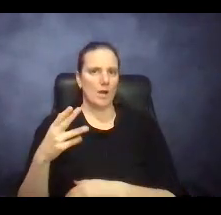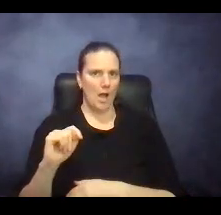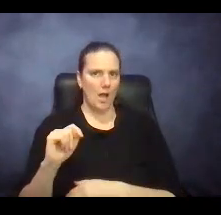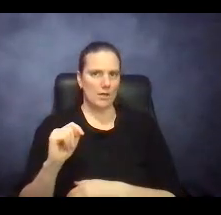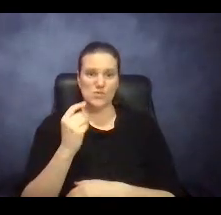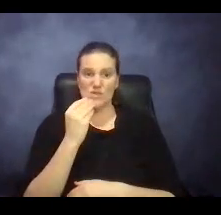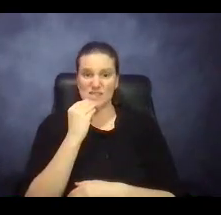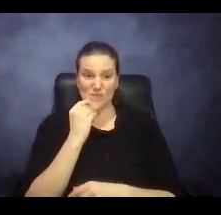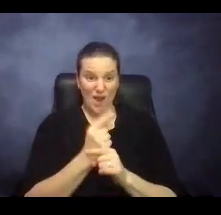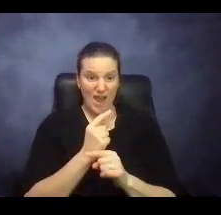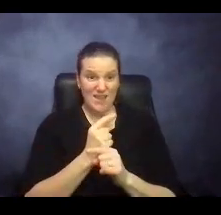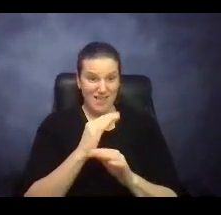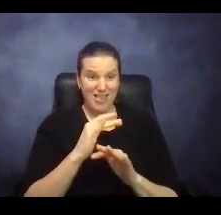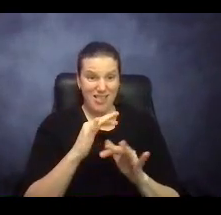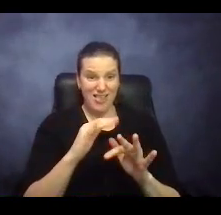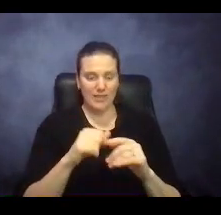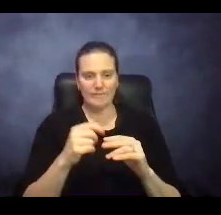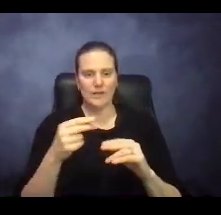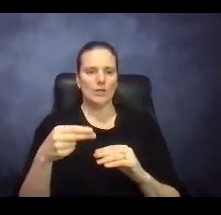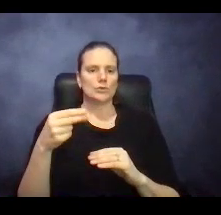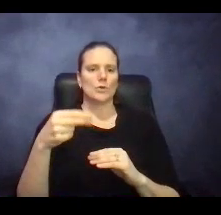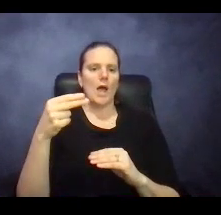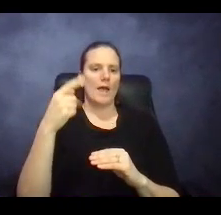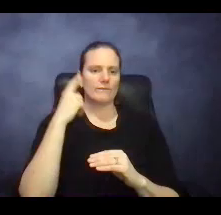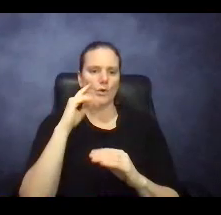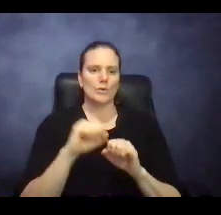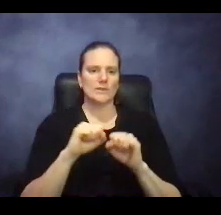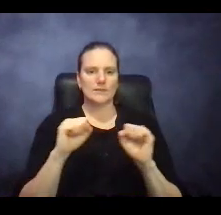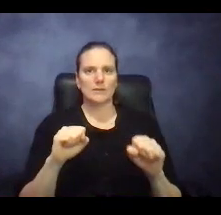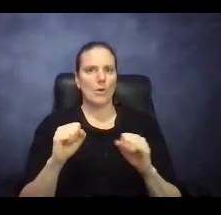but if you're eating an amount that's a little too high for your system, you're gonna overload the liver.